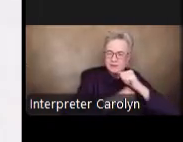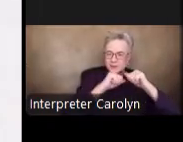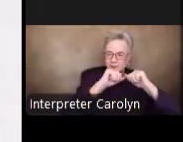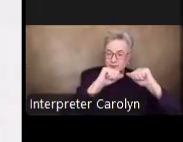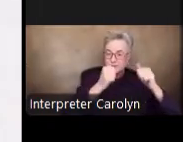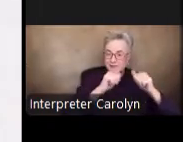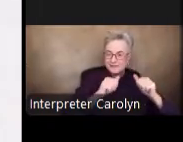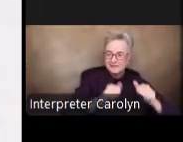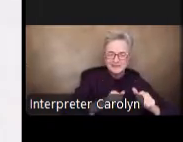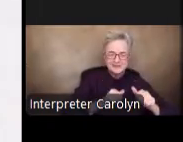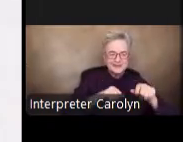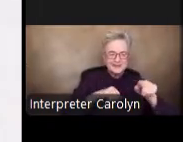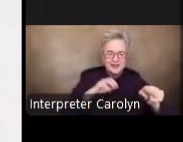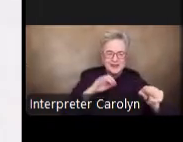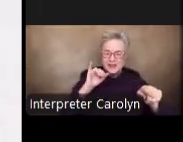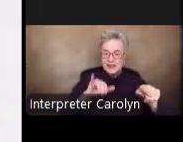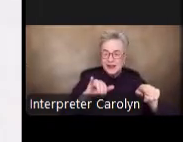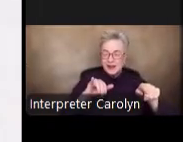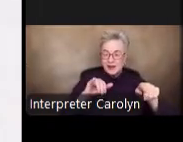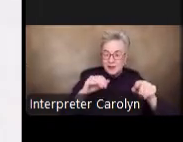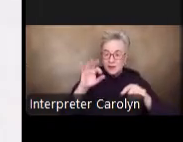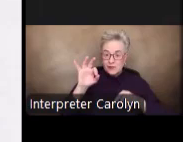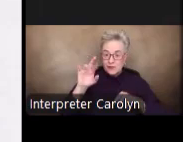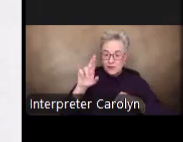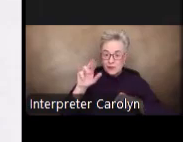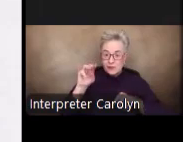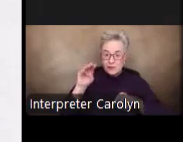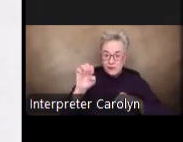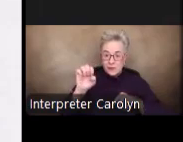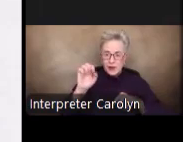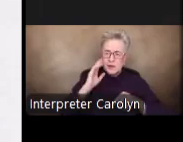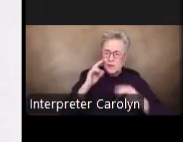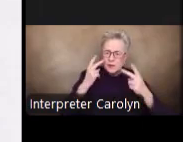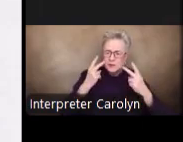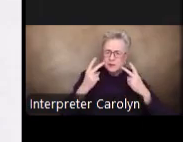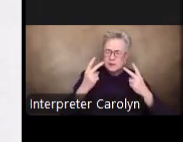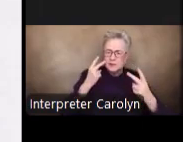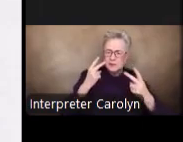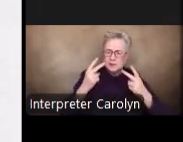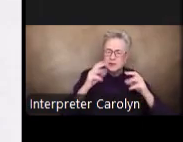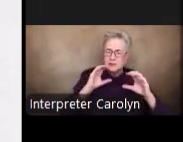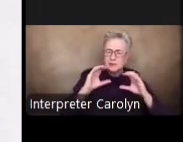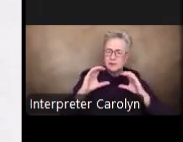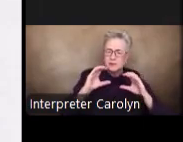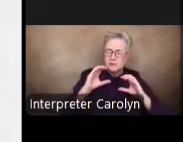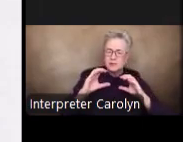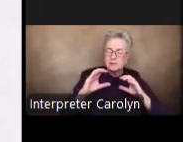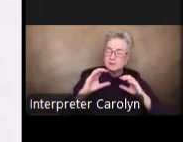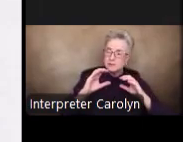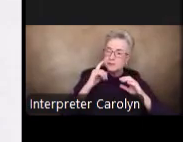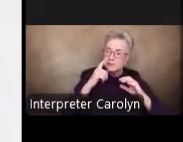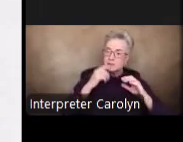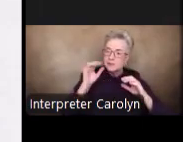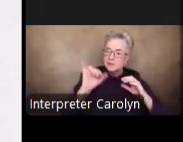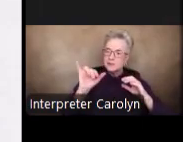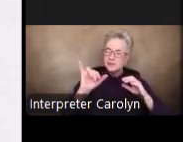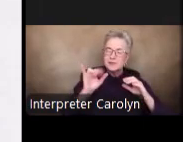Even during this framing stage, we start to see the shape of communication taking form. So for spoken language, babbling